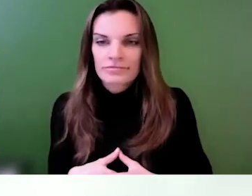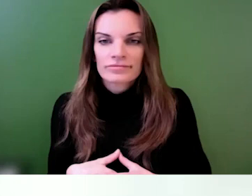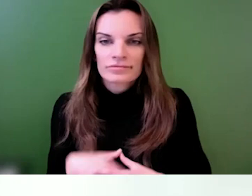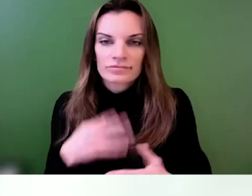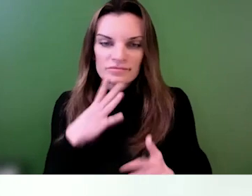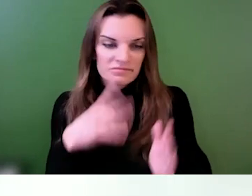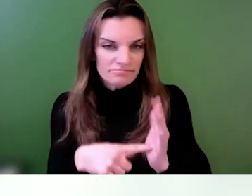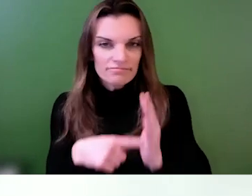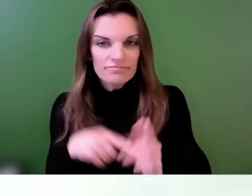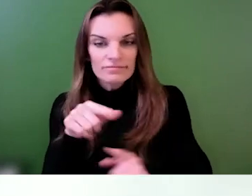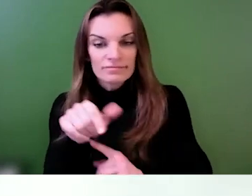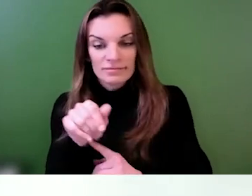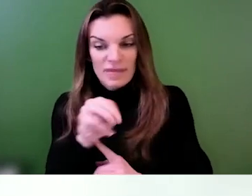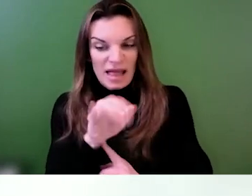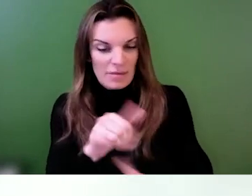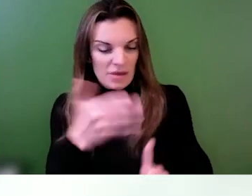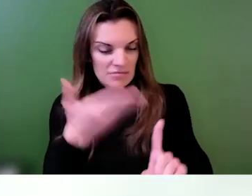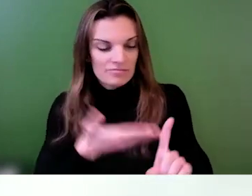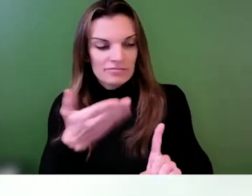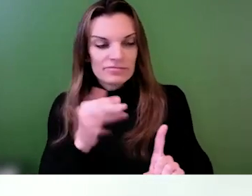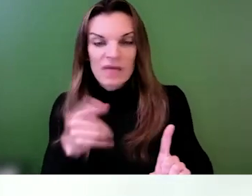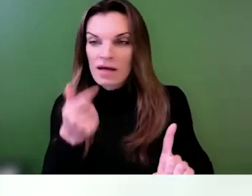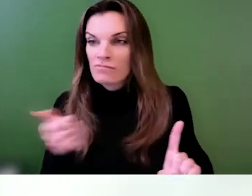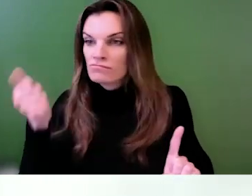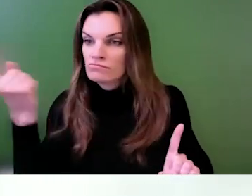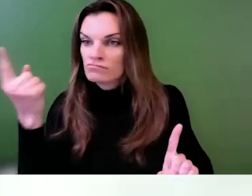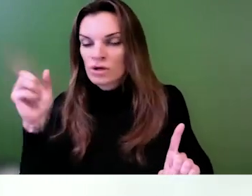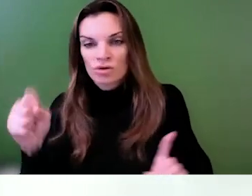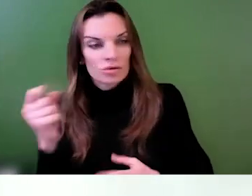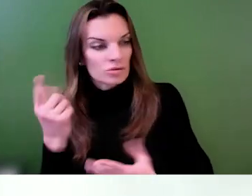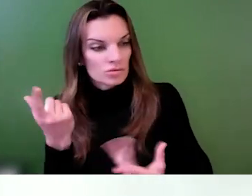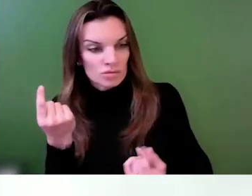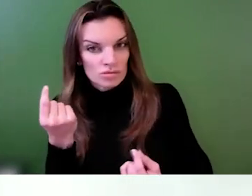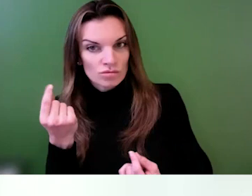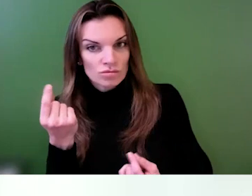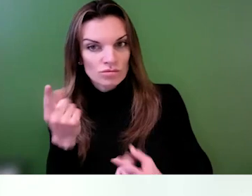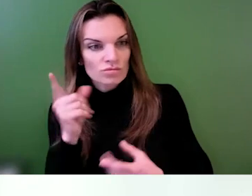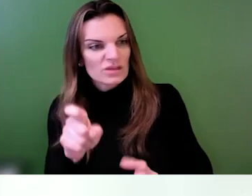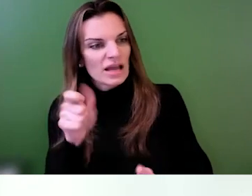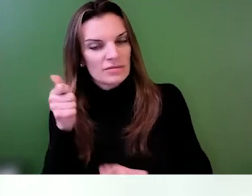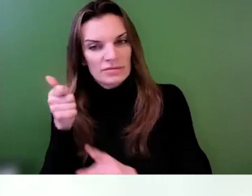in Amy's context one of the executives could offer to give her a handwritten list of tasks